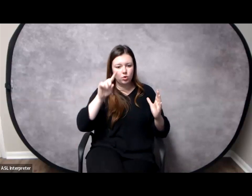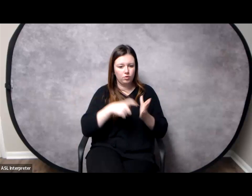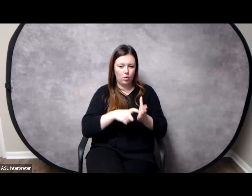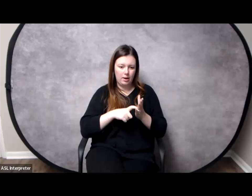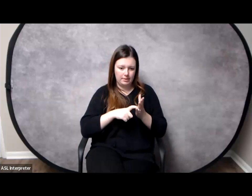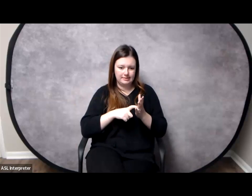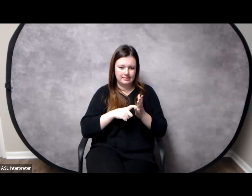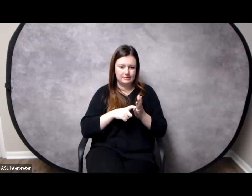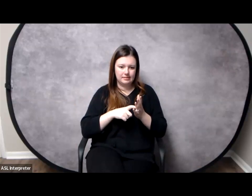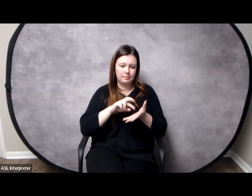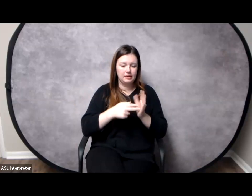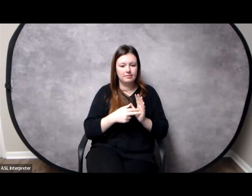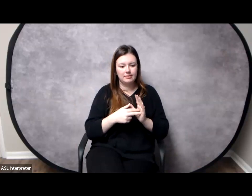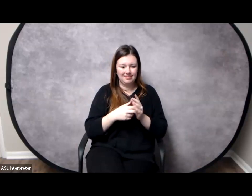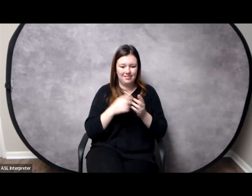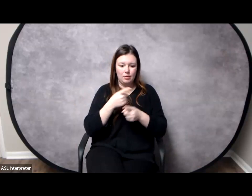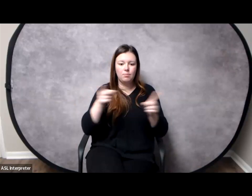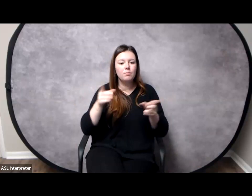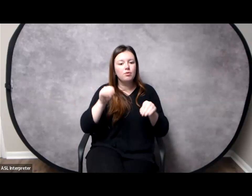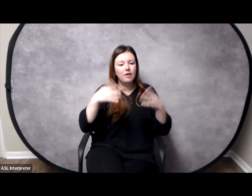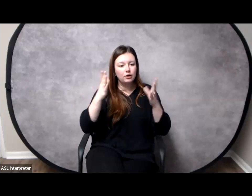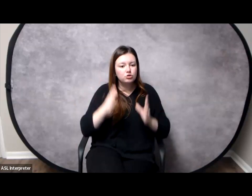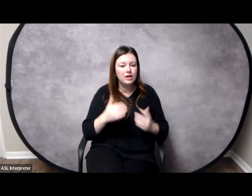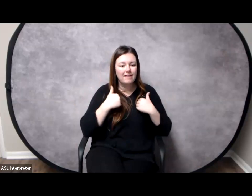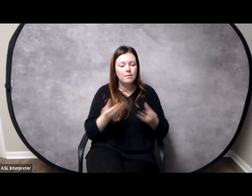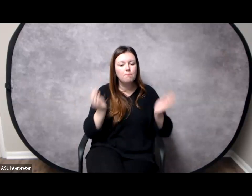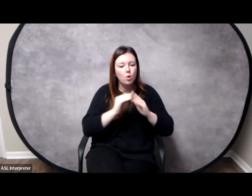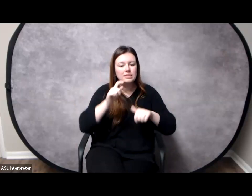So sometimes there is more time for smaller entities.